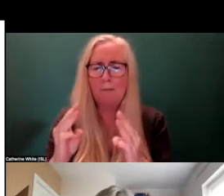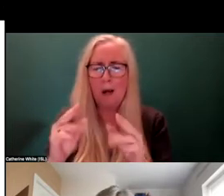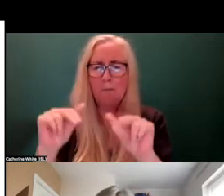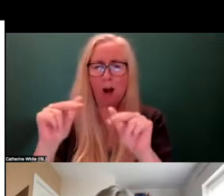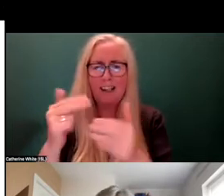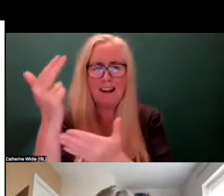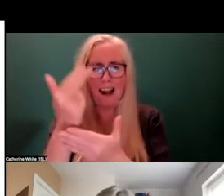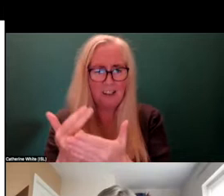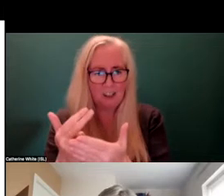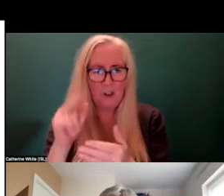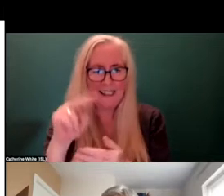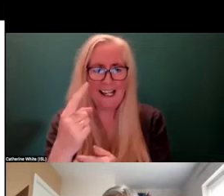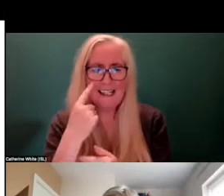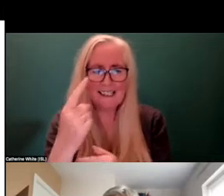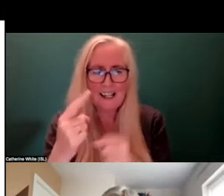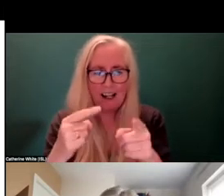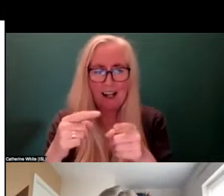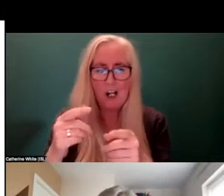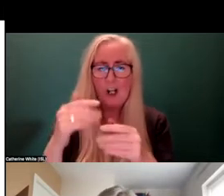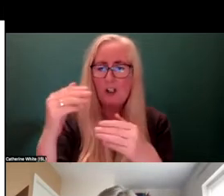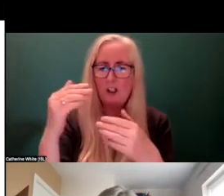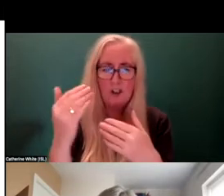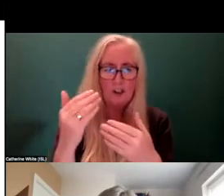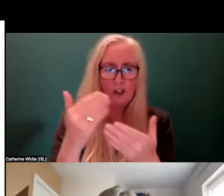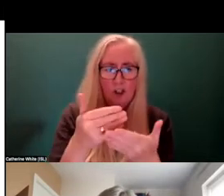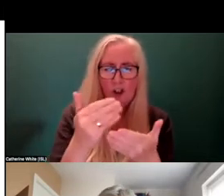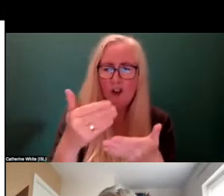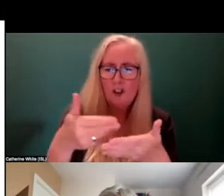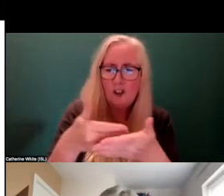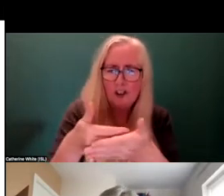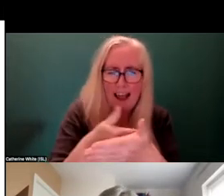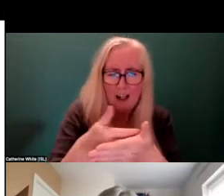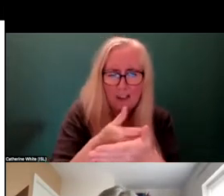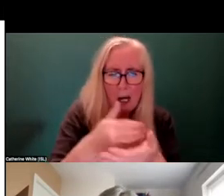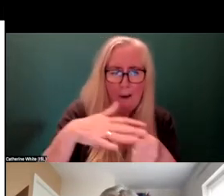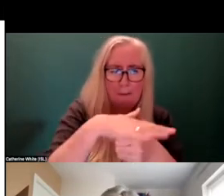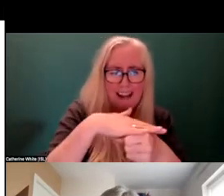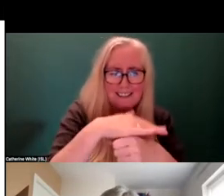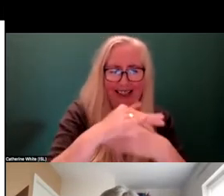And in it we see the human yearning for both shelter and safety of place, and the